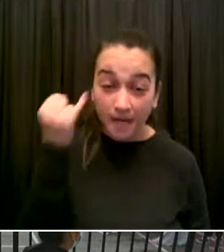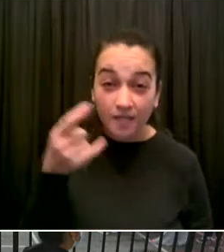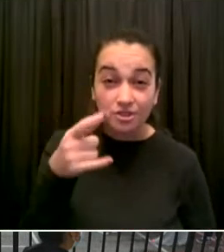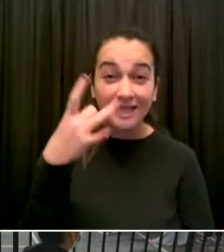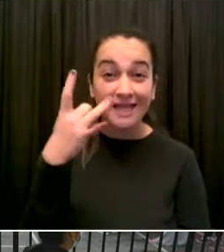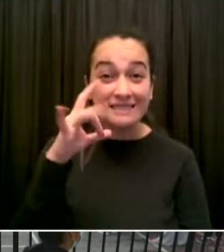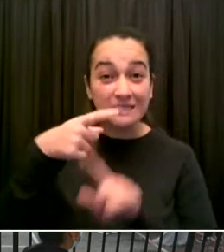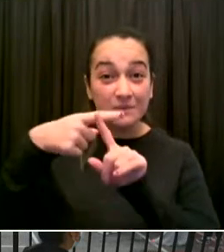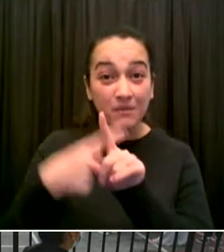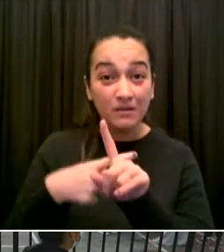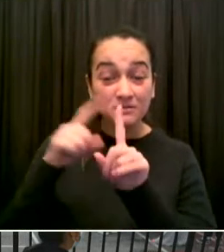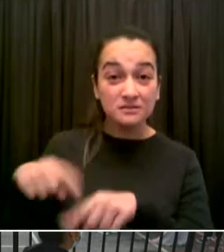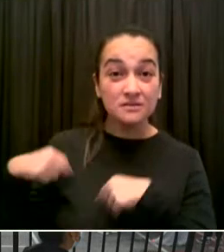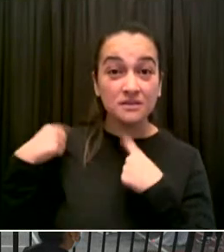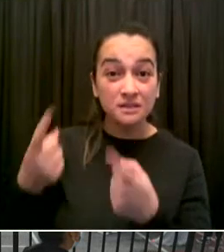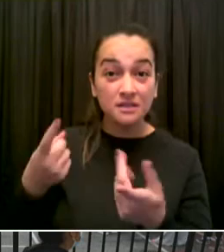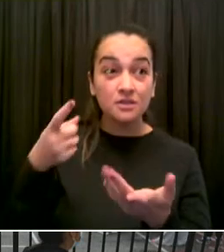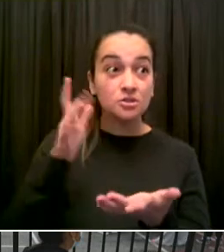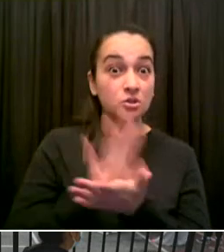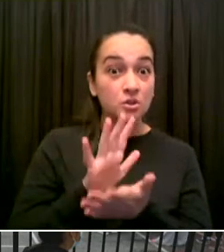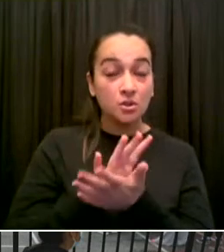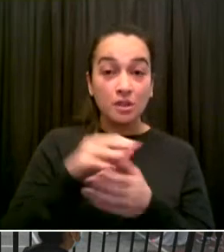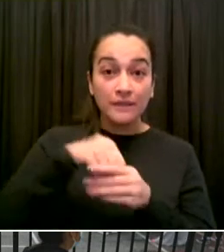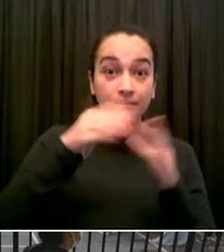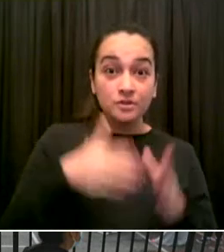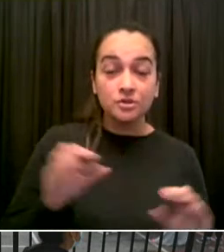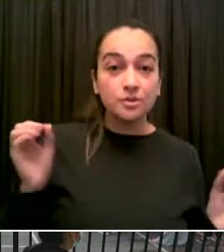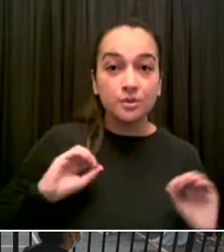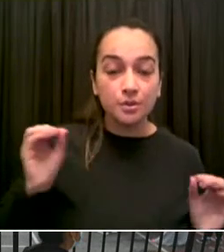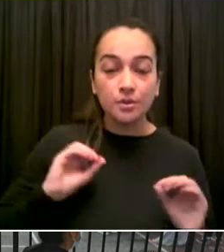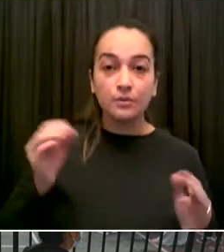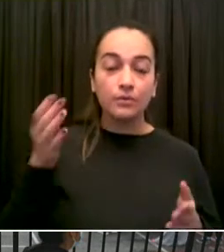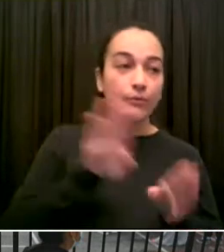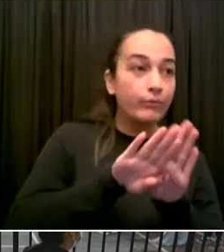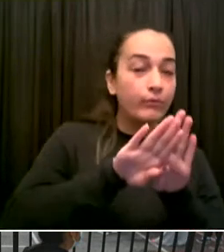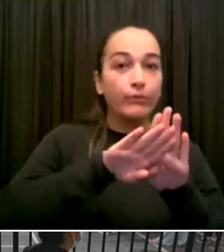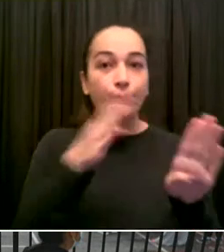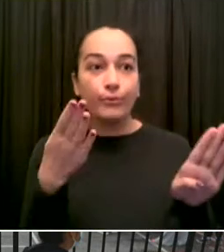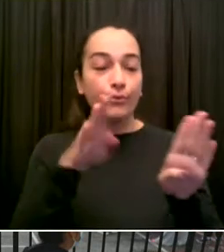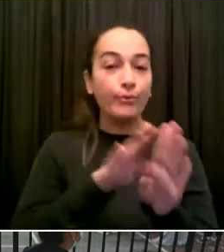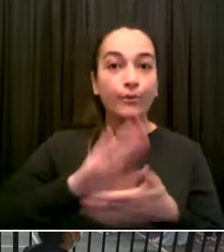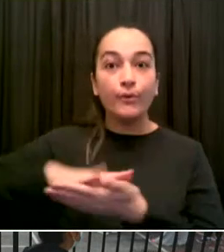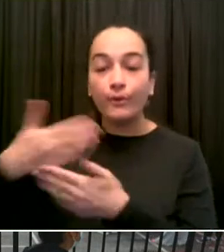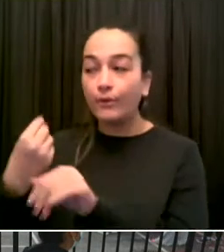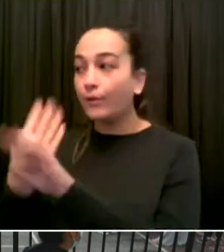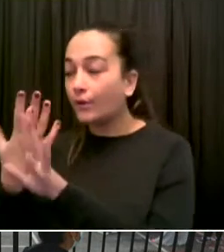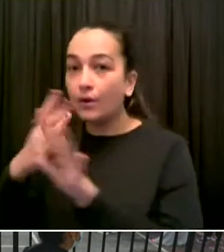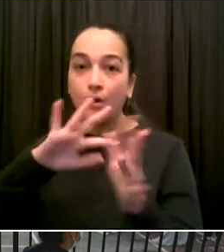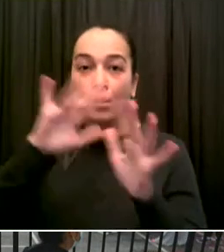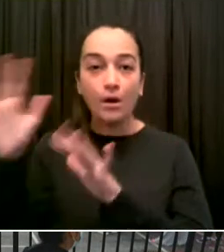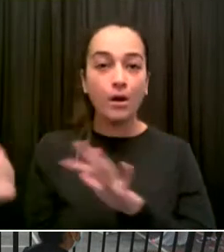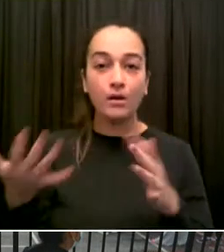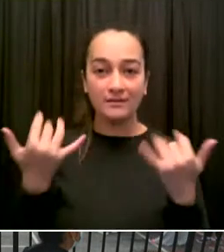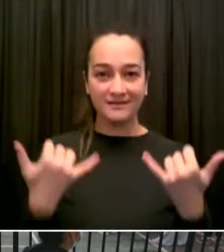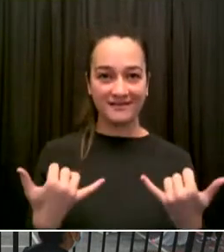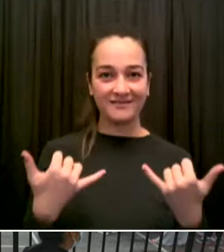A CLASSROOM FOR A YEAR D ANA